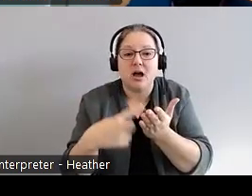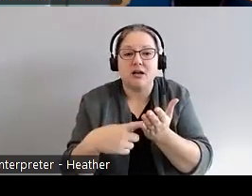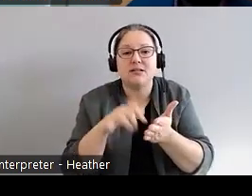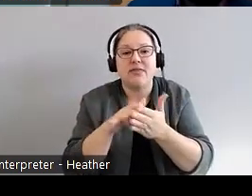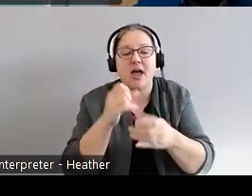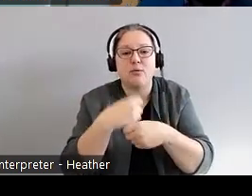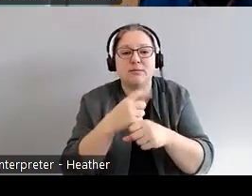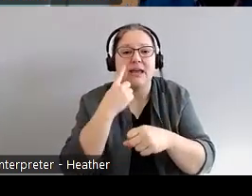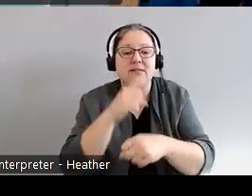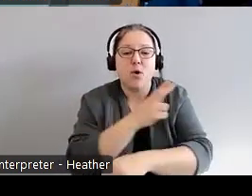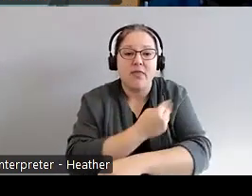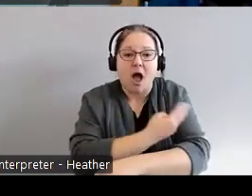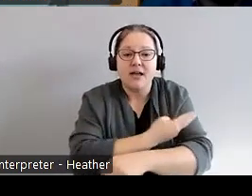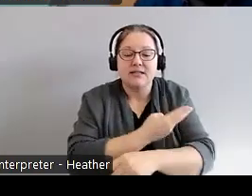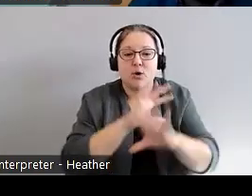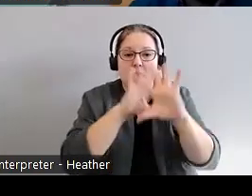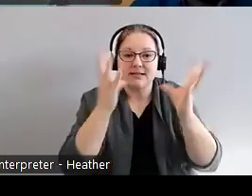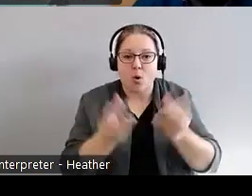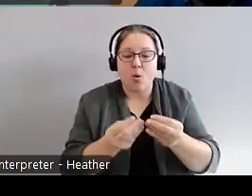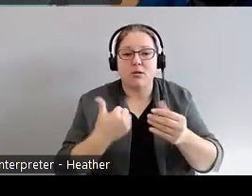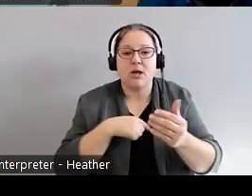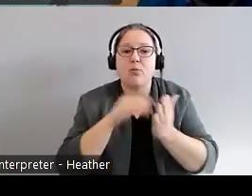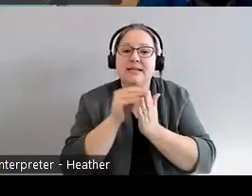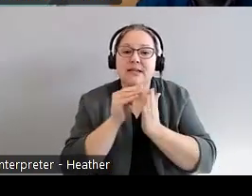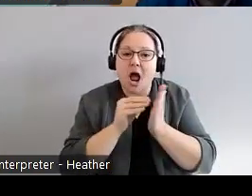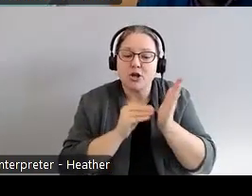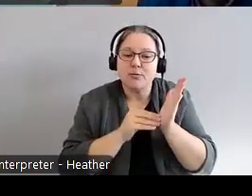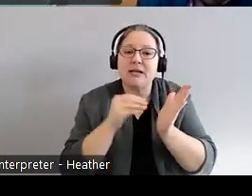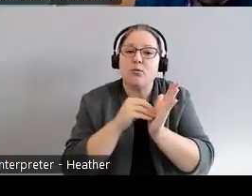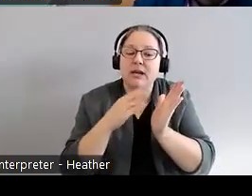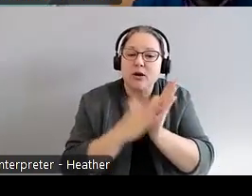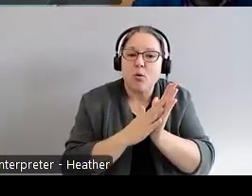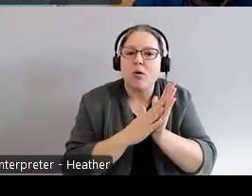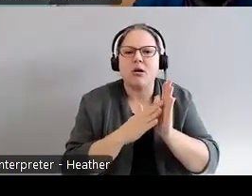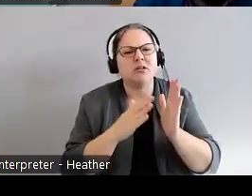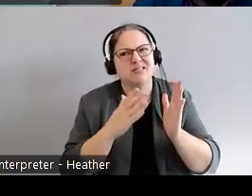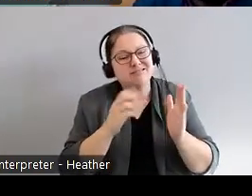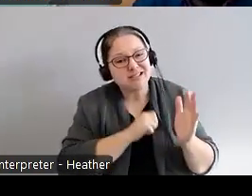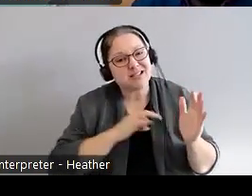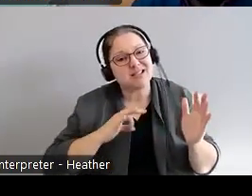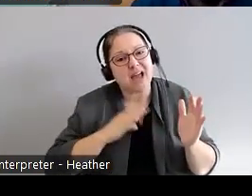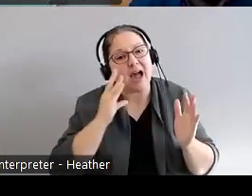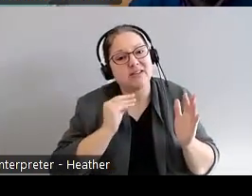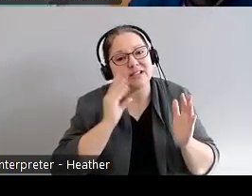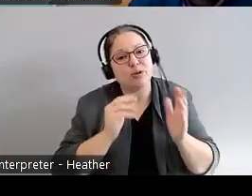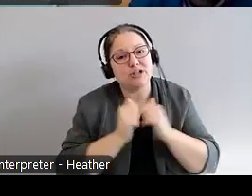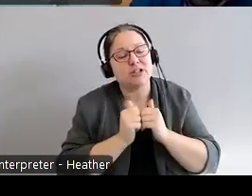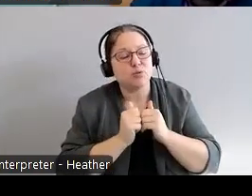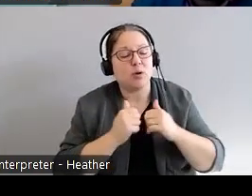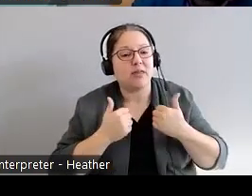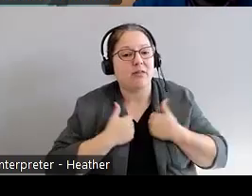hospital to document and record incidents of staff experience of aggression and assaults.